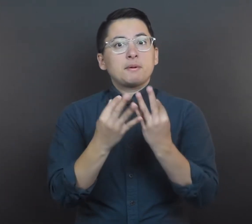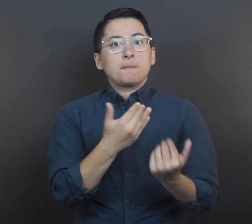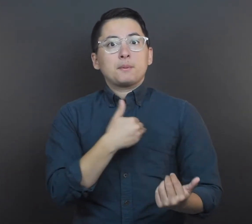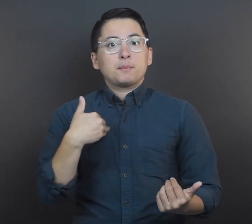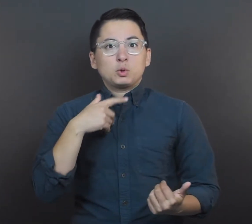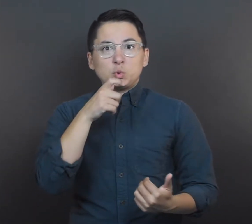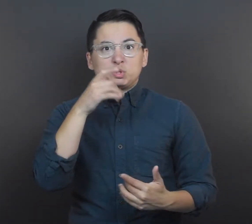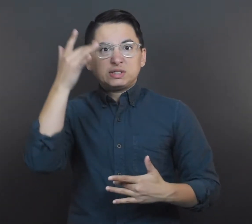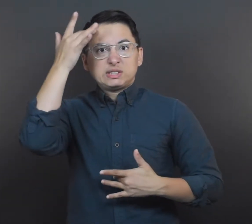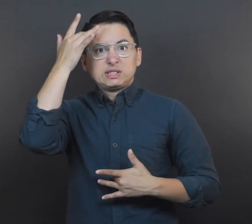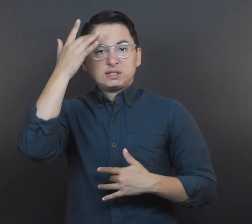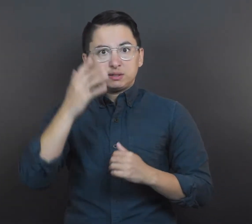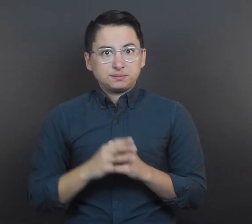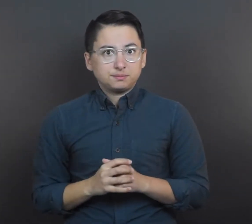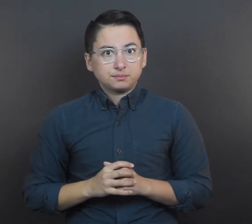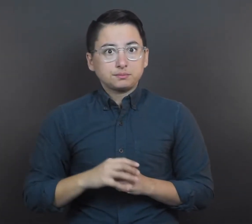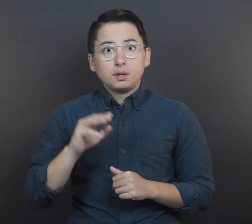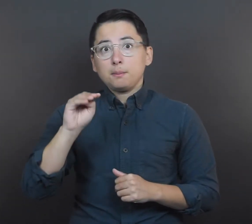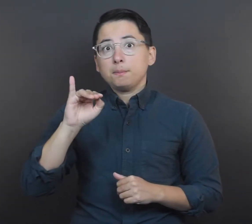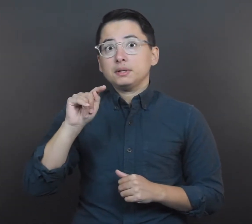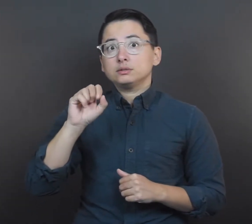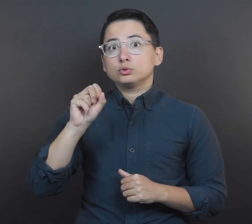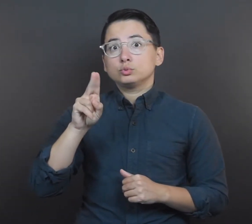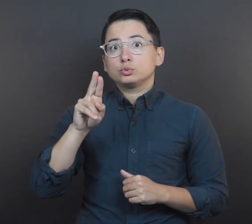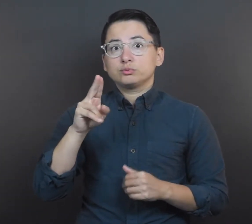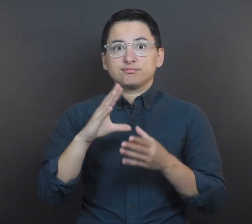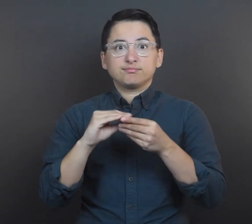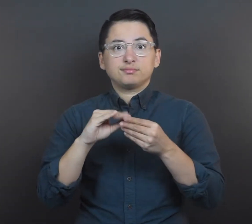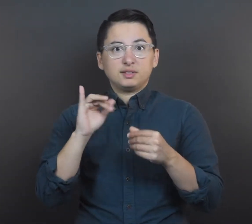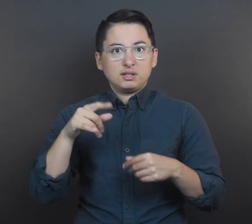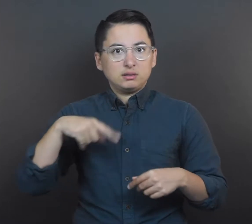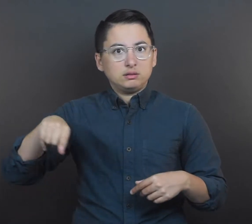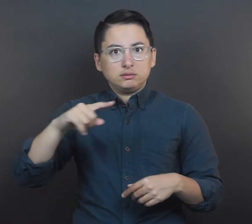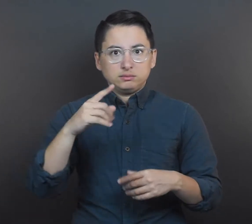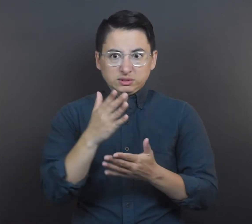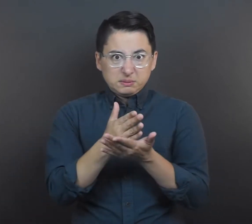“Some of them were critically sick, and family members were with them.